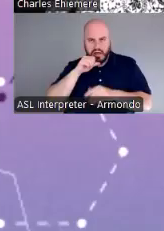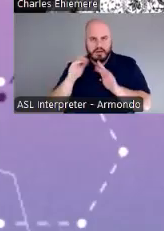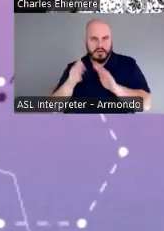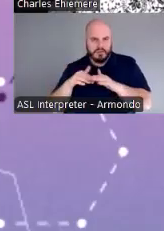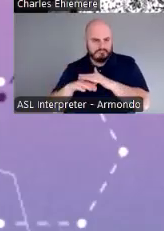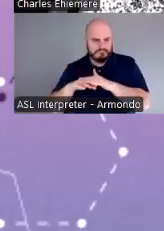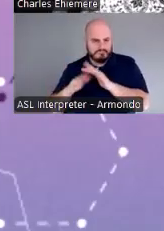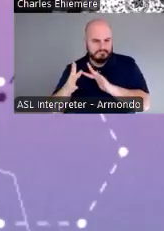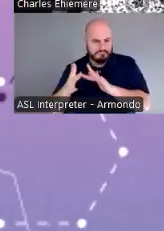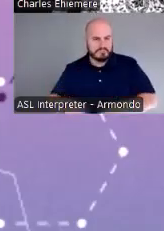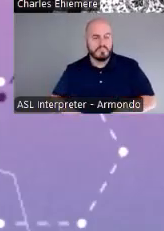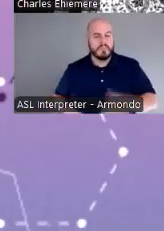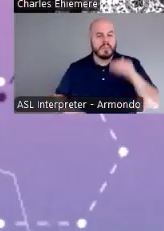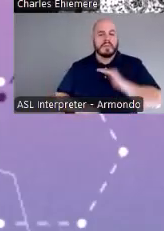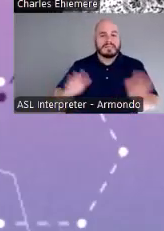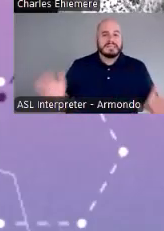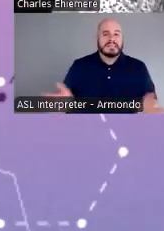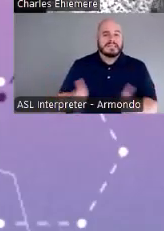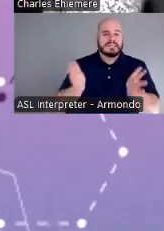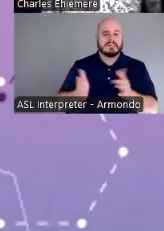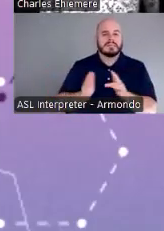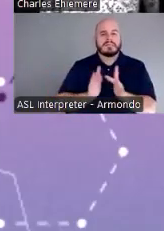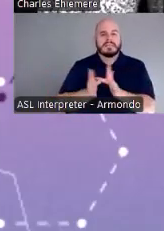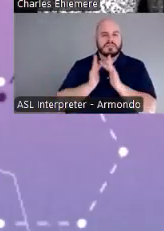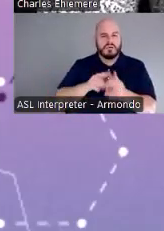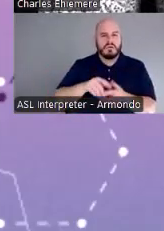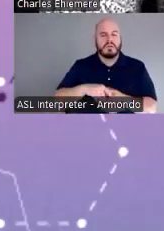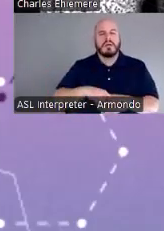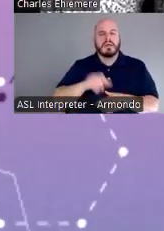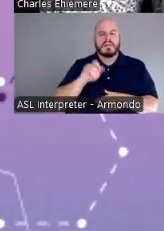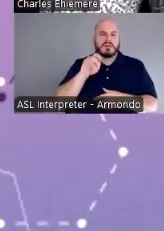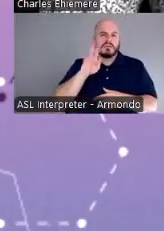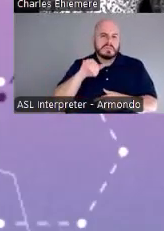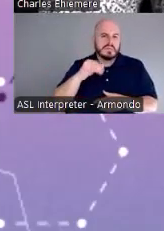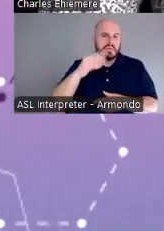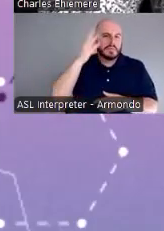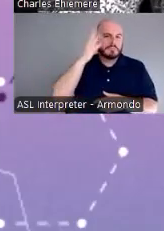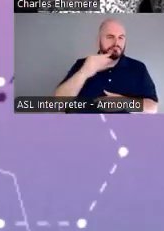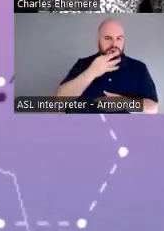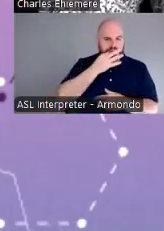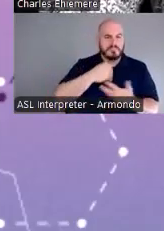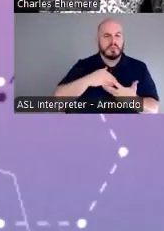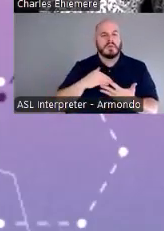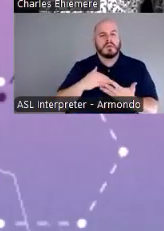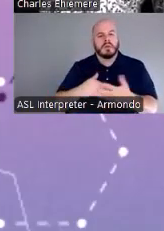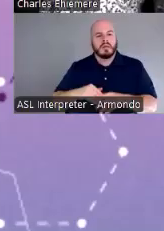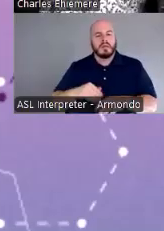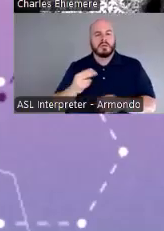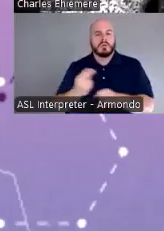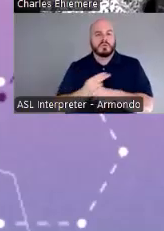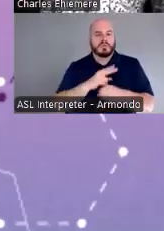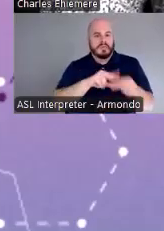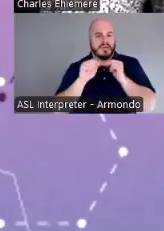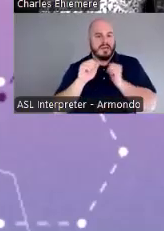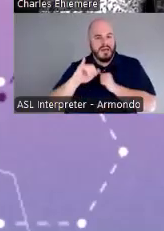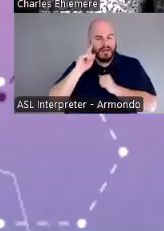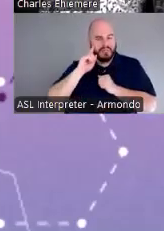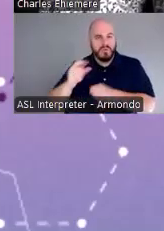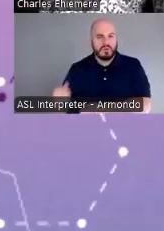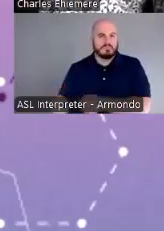translation, involving marginalized users, especially those women in the hard-to-reach areas where they don't have internet.